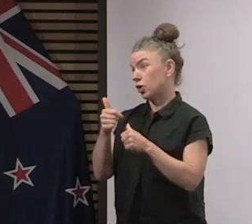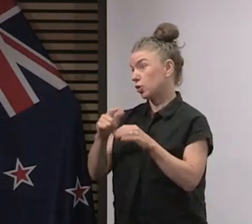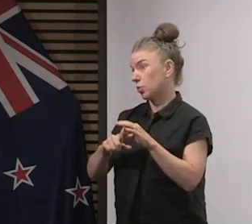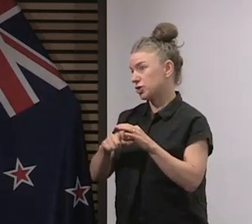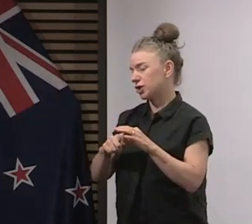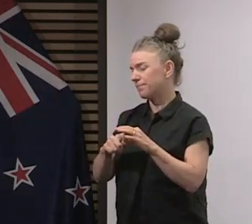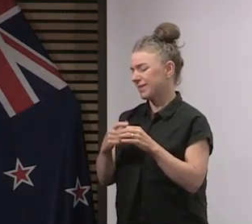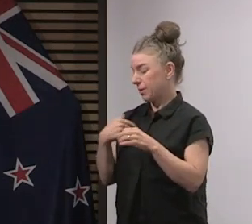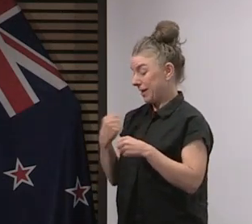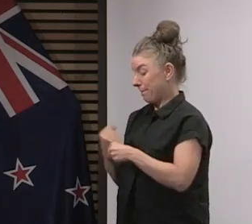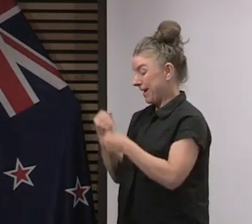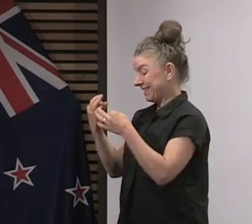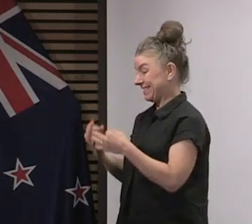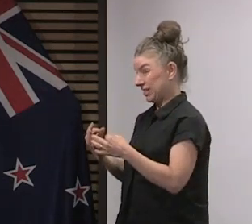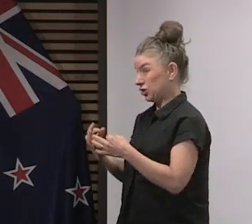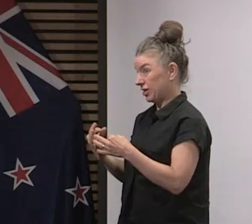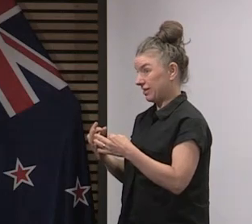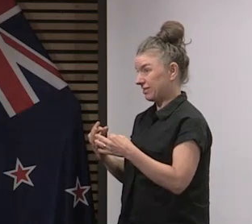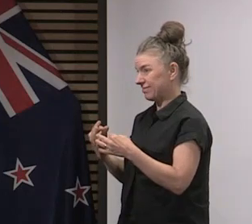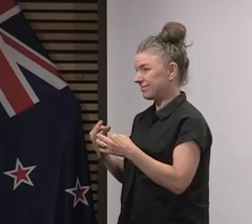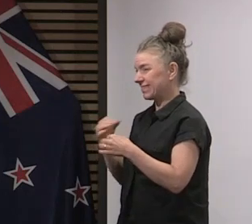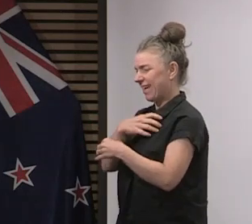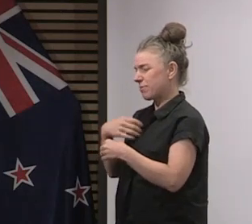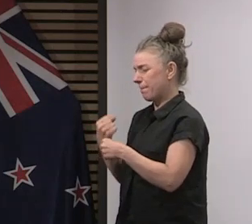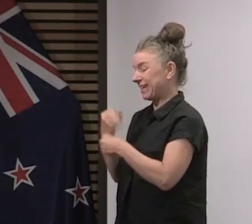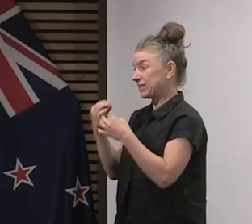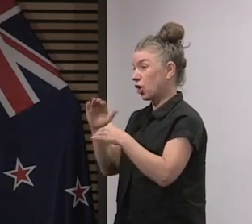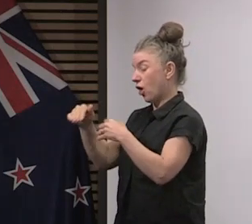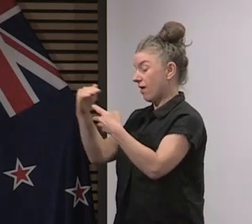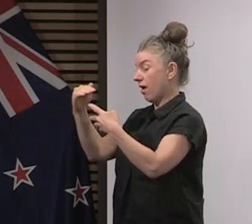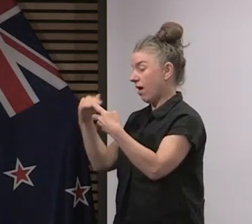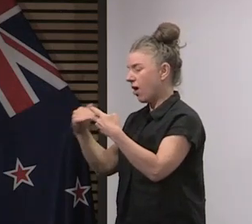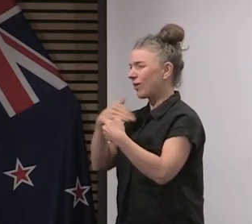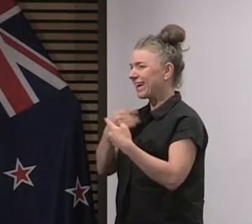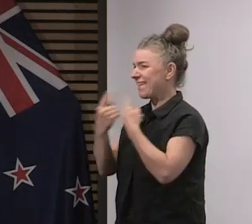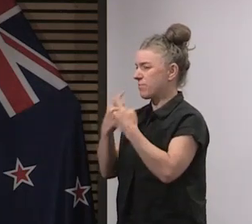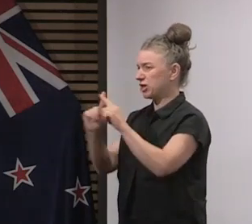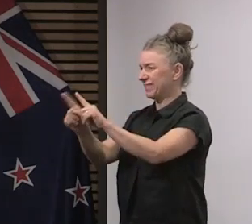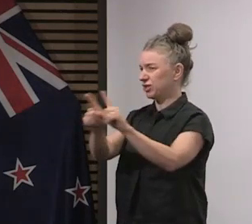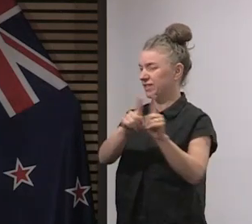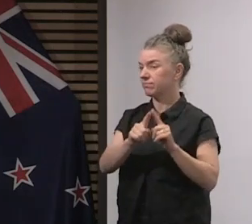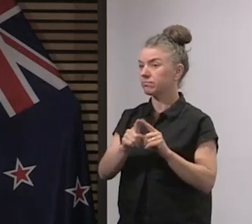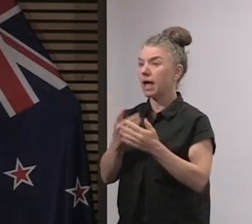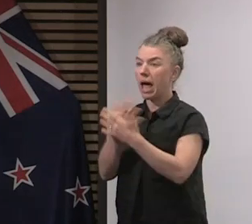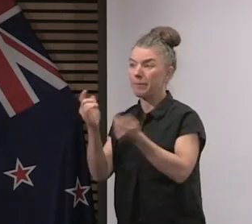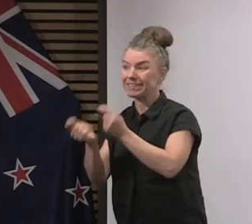That is a good question. What we will be looking at in terms of informing a decision by the